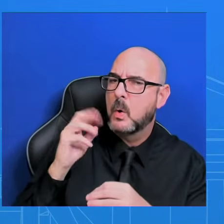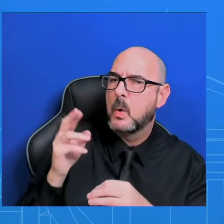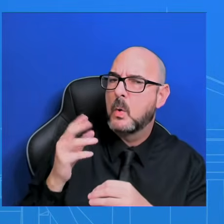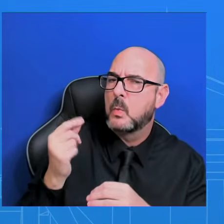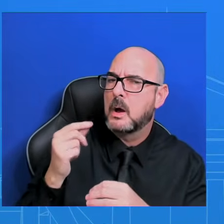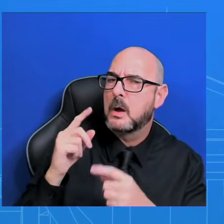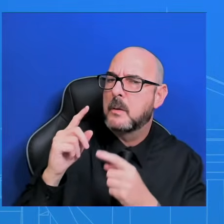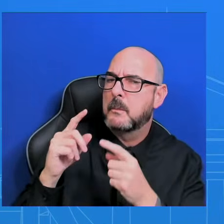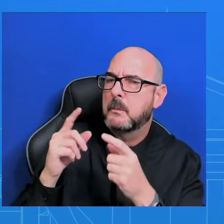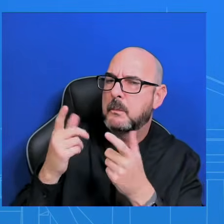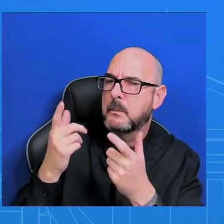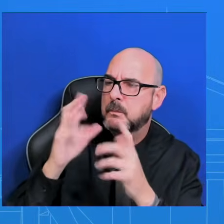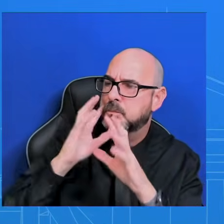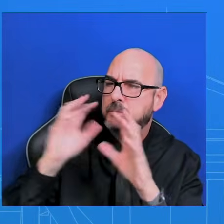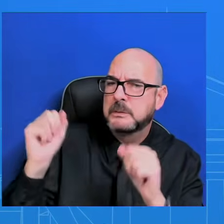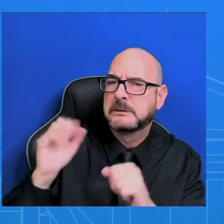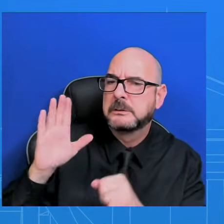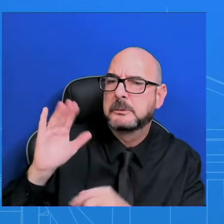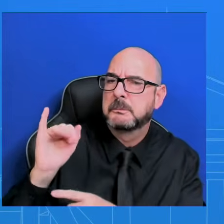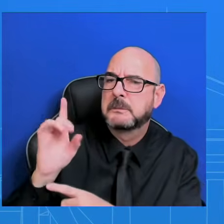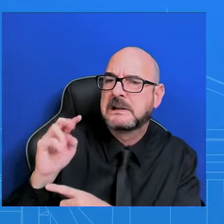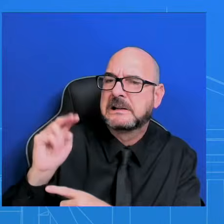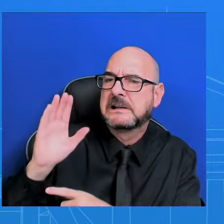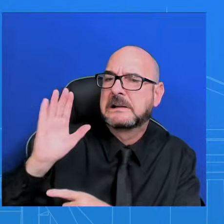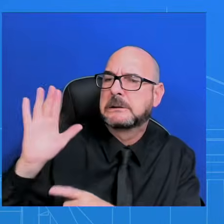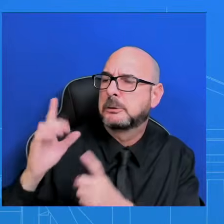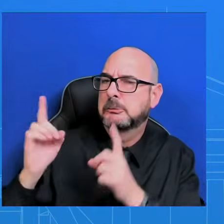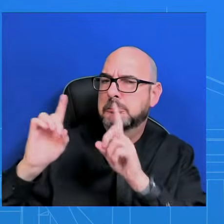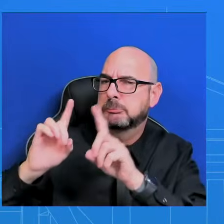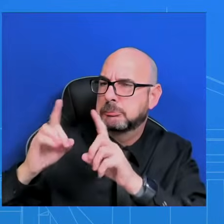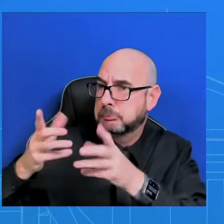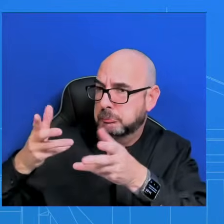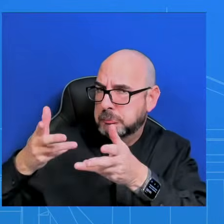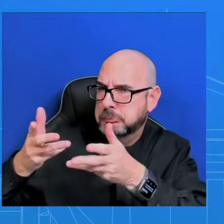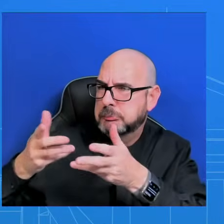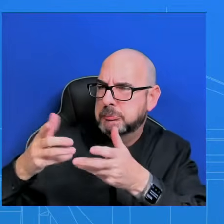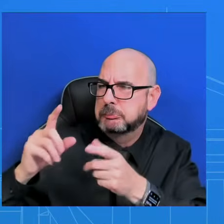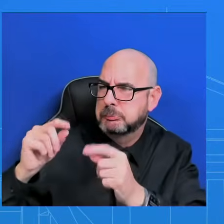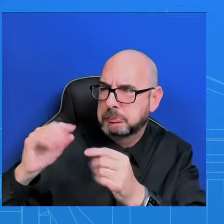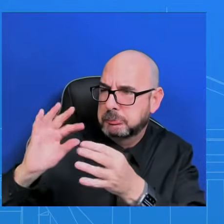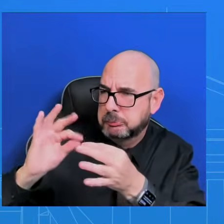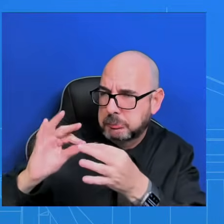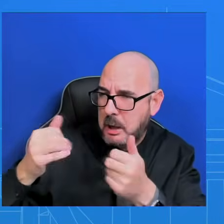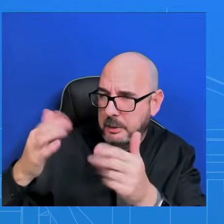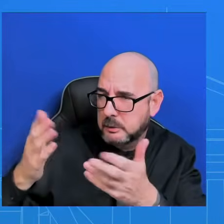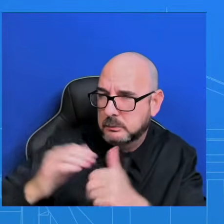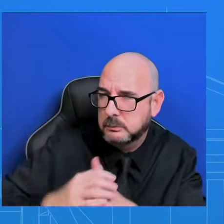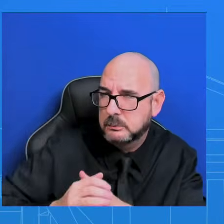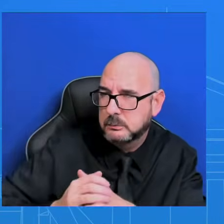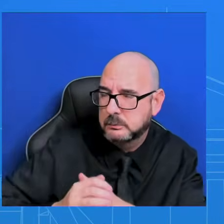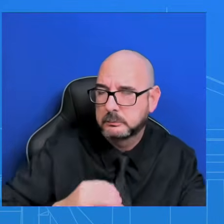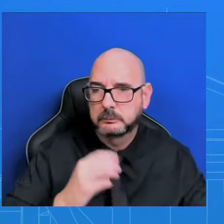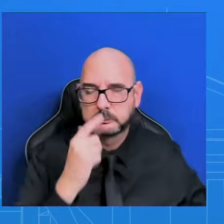I would just say that there was -- certainly, on the agenda for both leaders